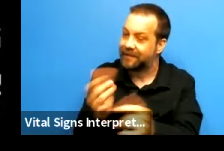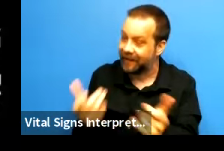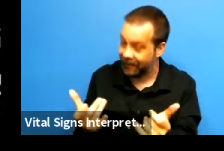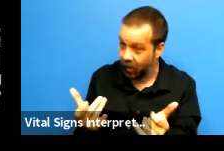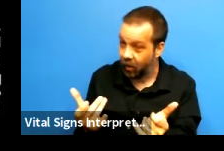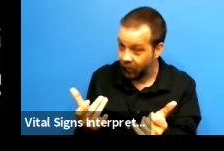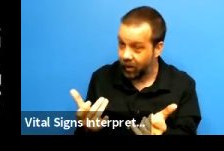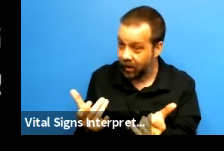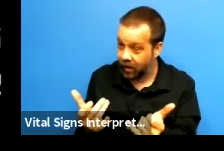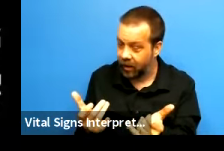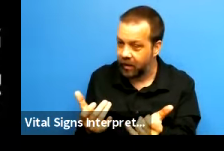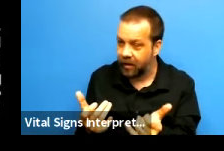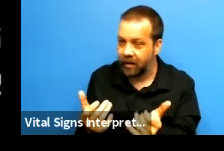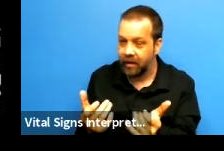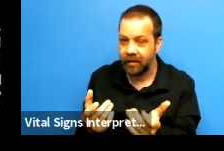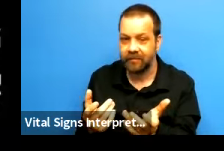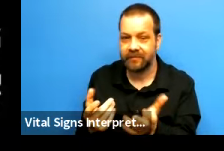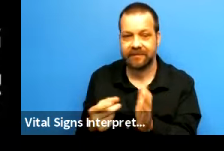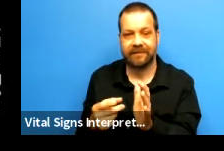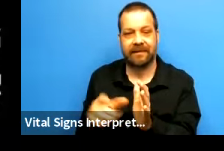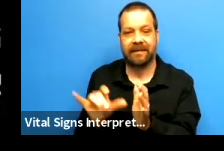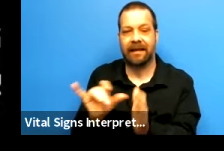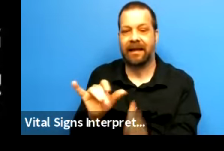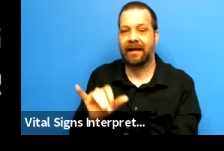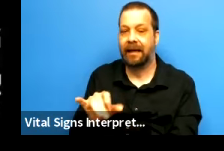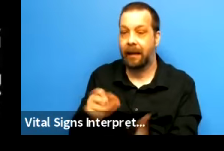We're talking about the ability to be able to buy online